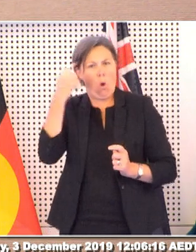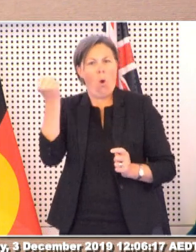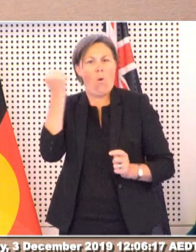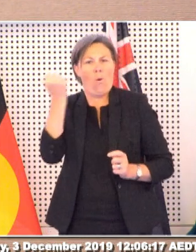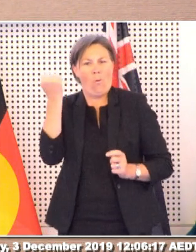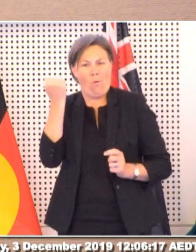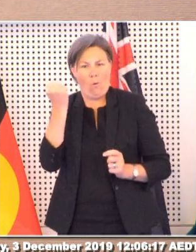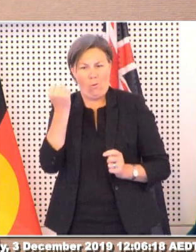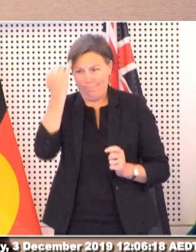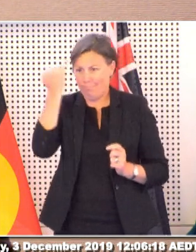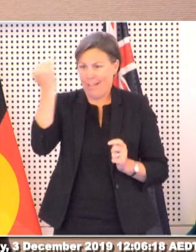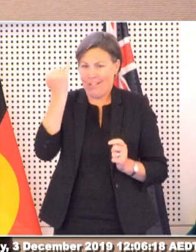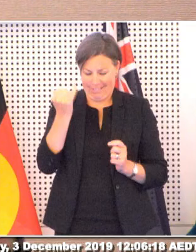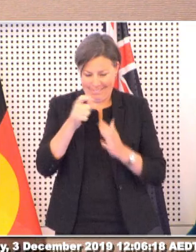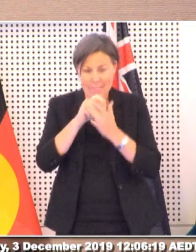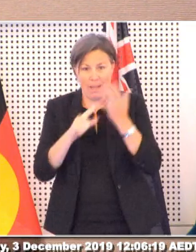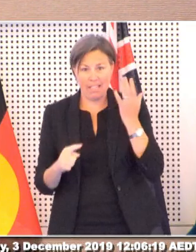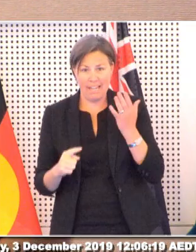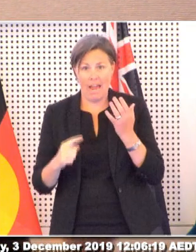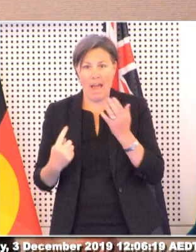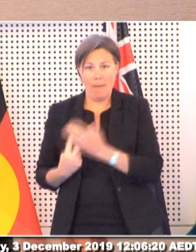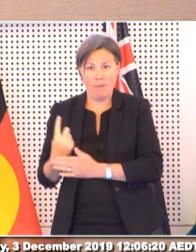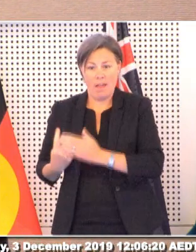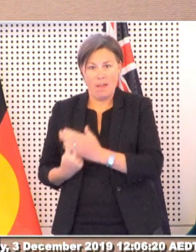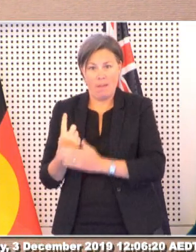those things stick and they accumulate and they grow and they stay with you,